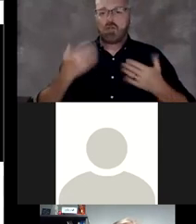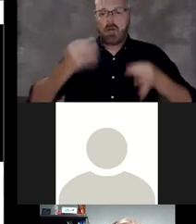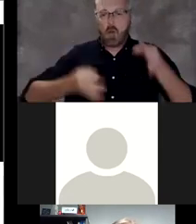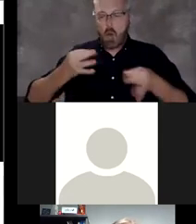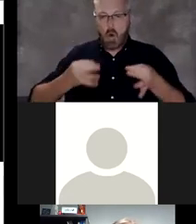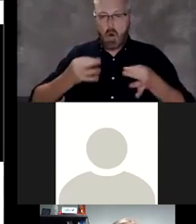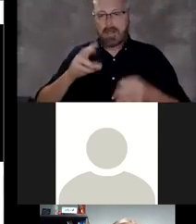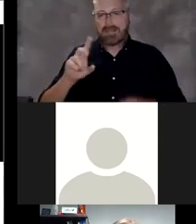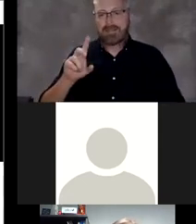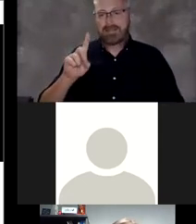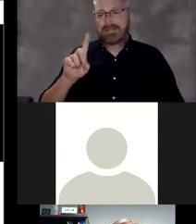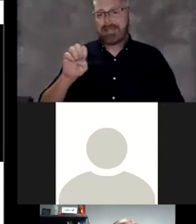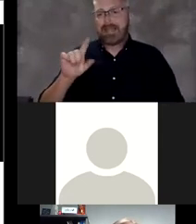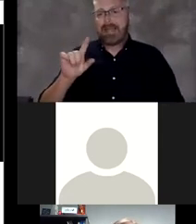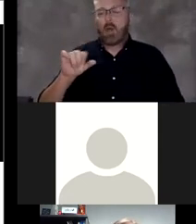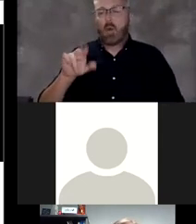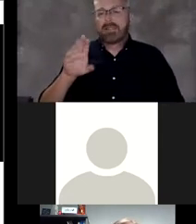CRIMINAL COURTS LIKE IT WOULD BE IF THE PERPETRATOR WERE 18.